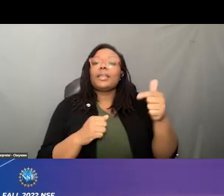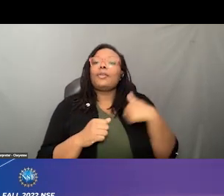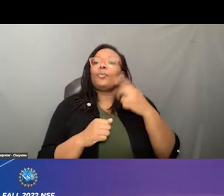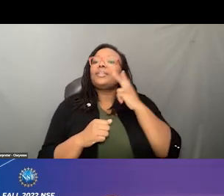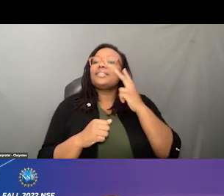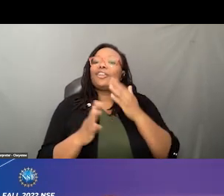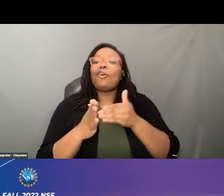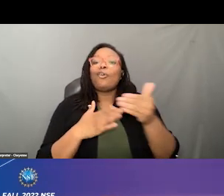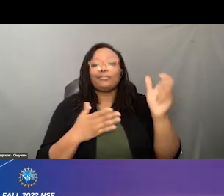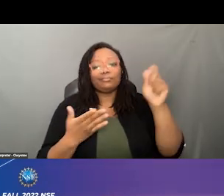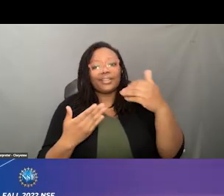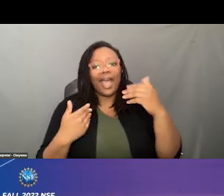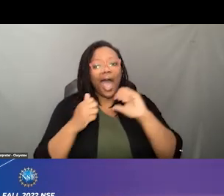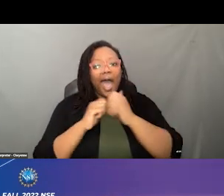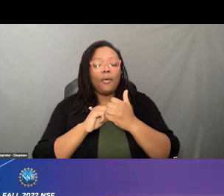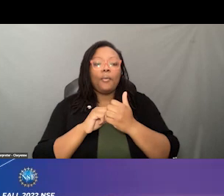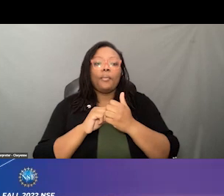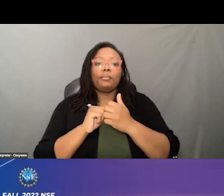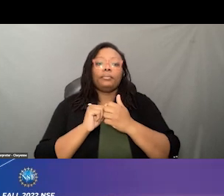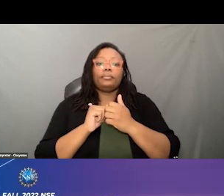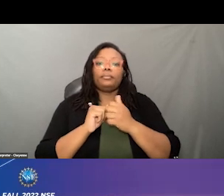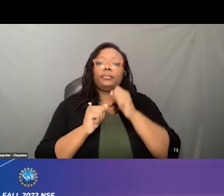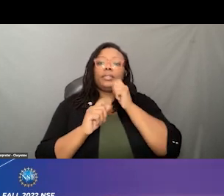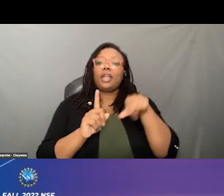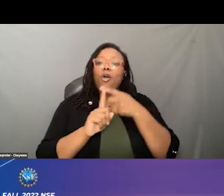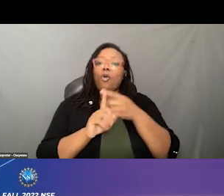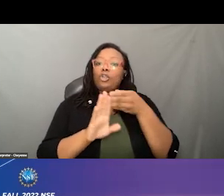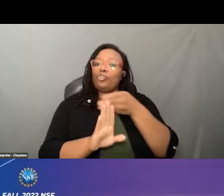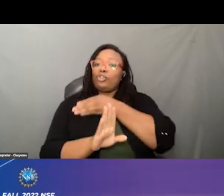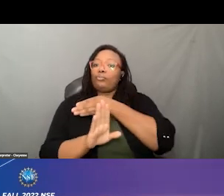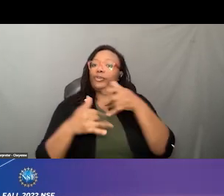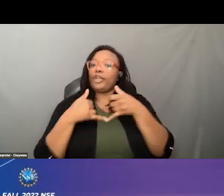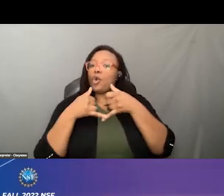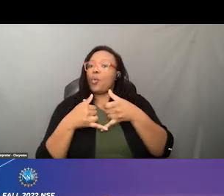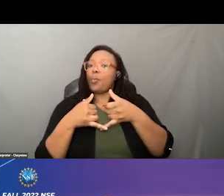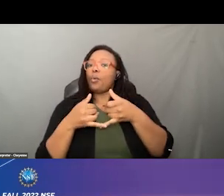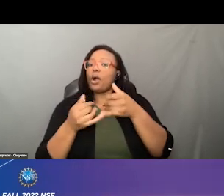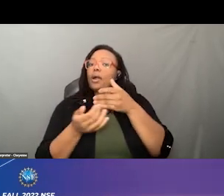And you know, we see it all the time, how not only on the pre-award stage that we see